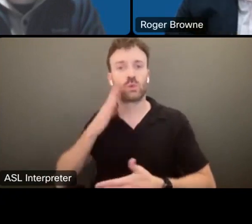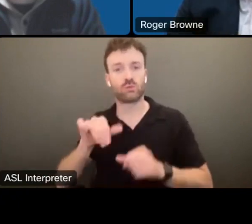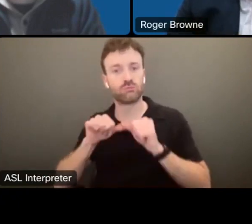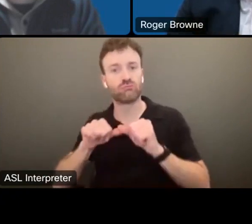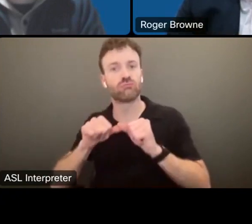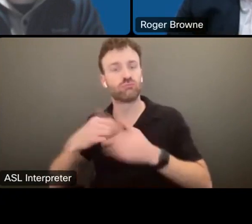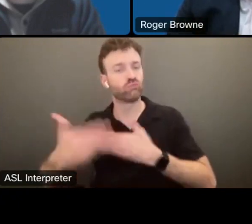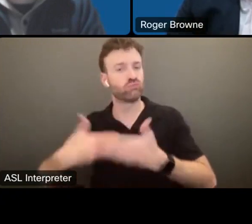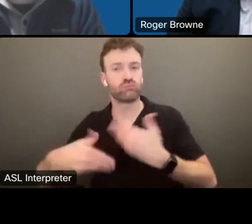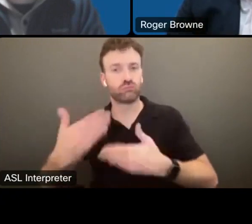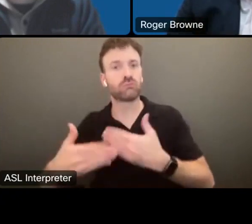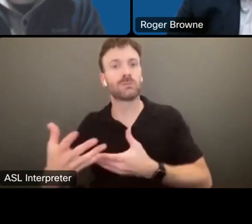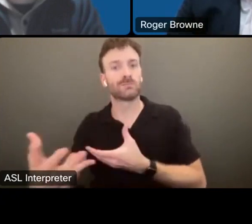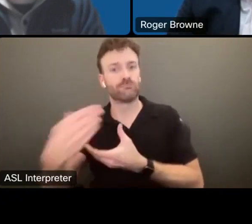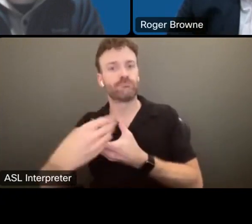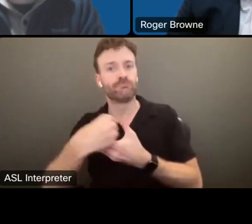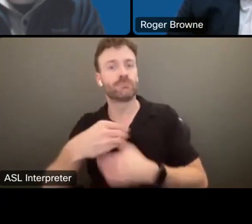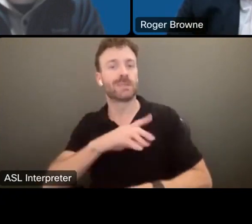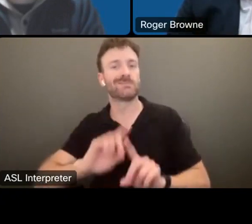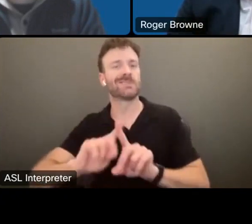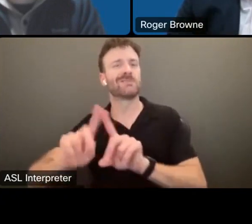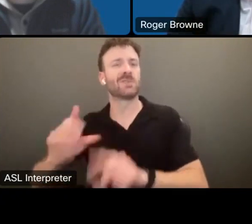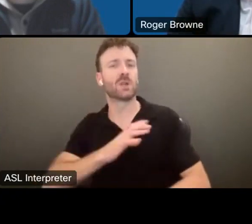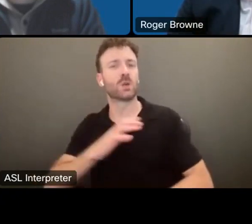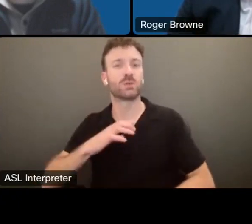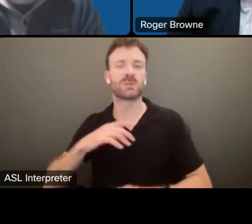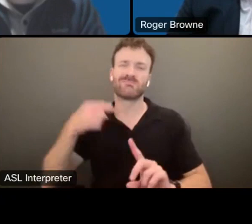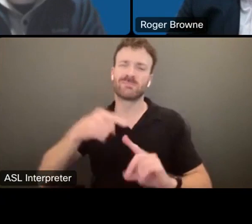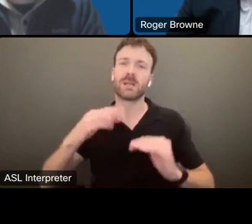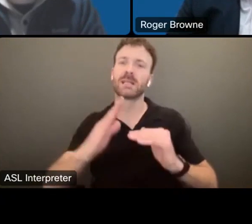forward and engaging the various councilors, particularly downtown core where we're seeing